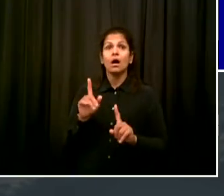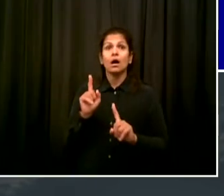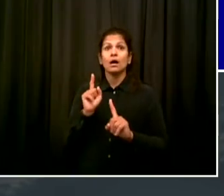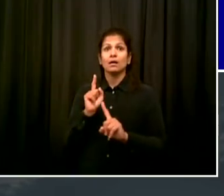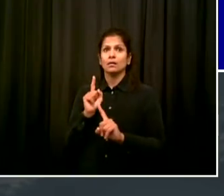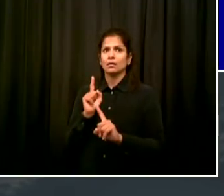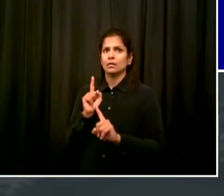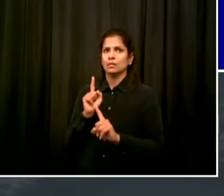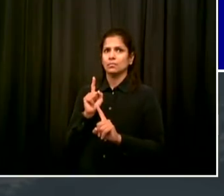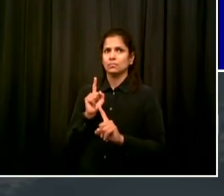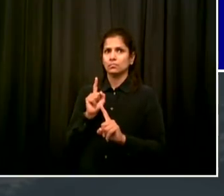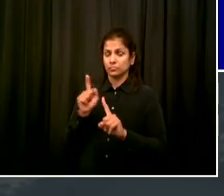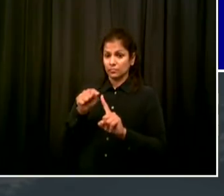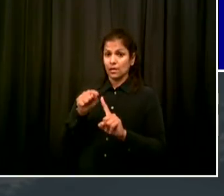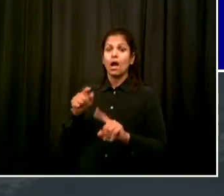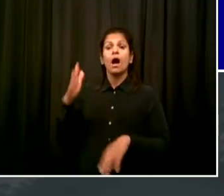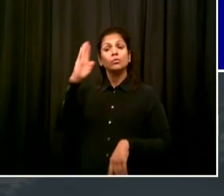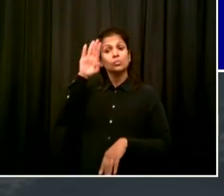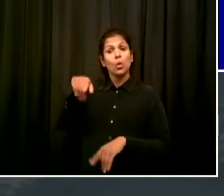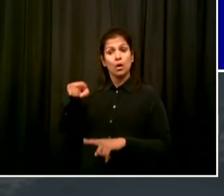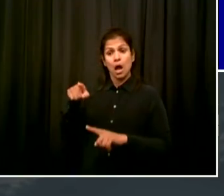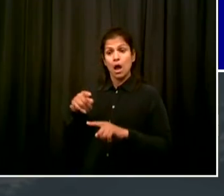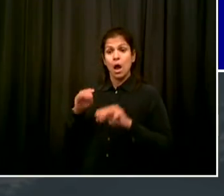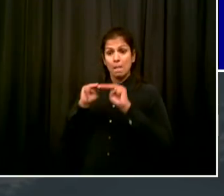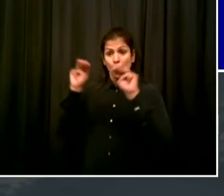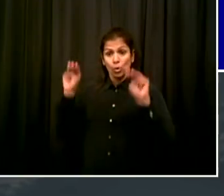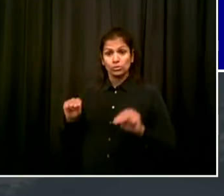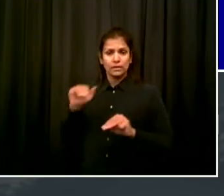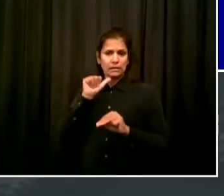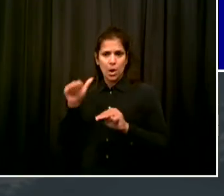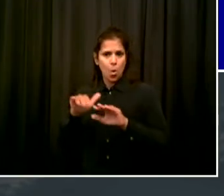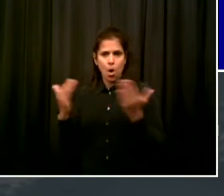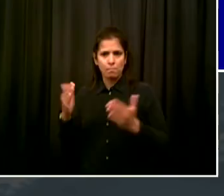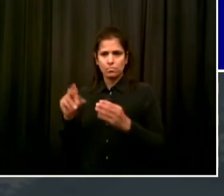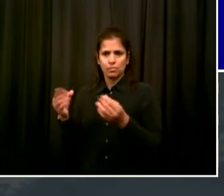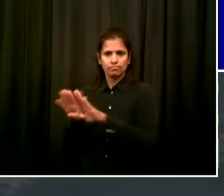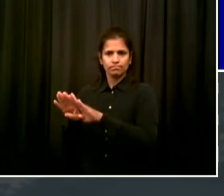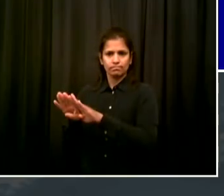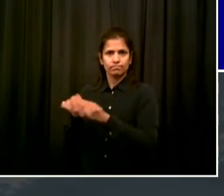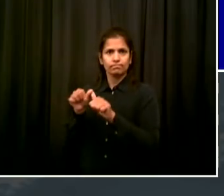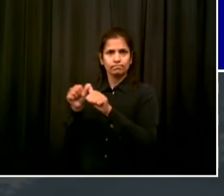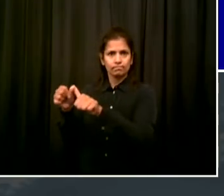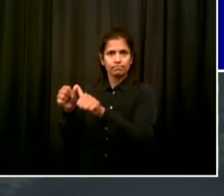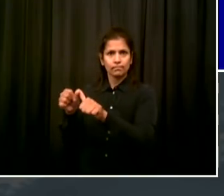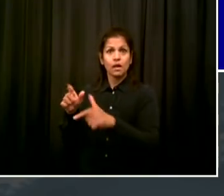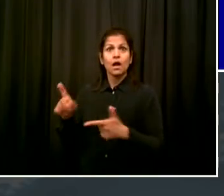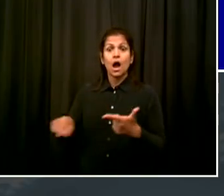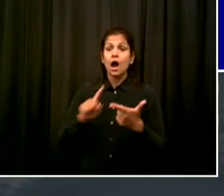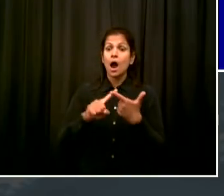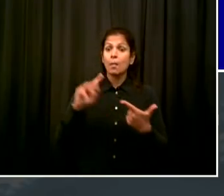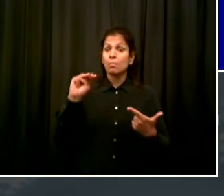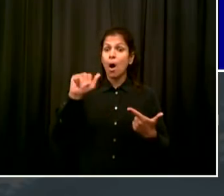YET . STILL CLOE SFR ONOW . WE HAVE TO STRIKE A BALANCE